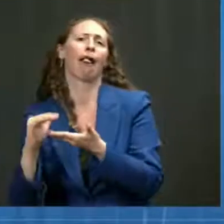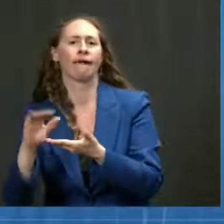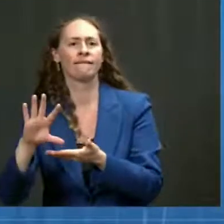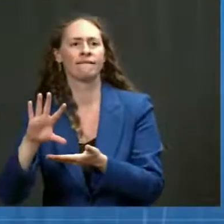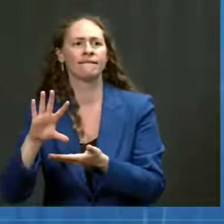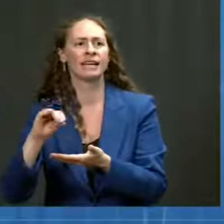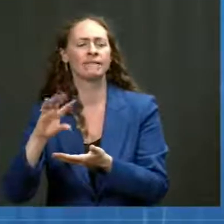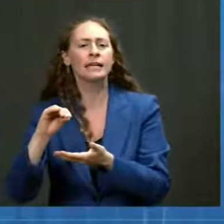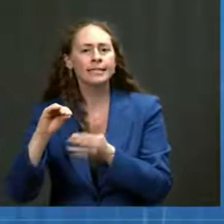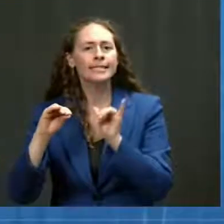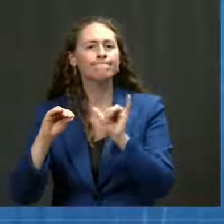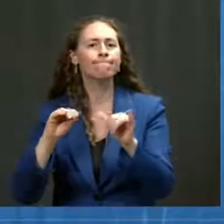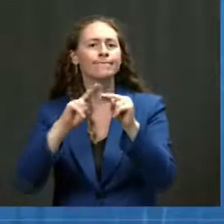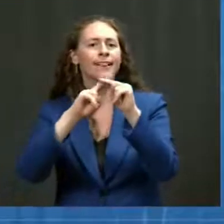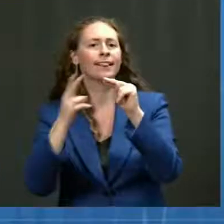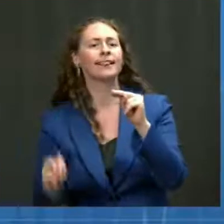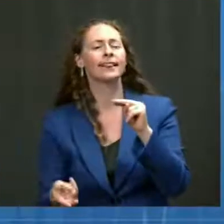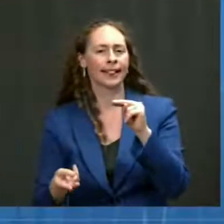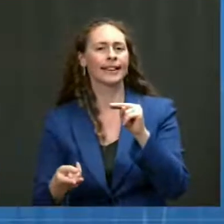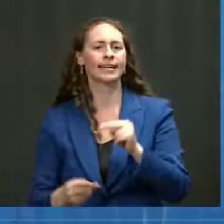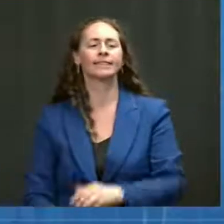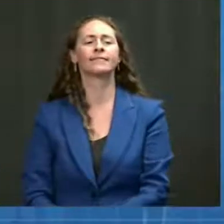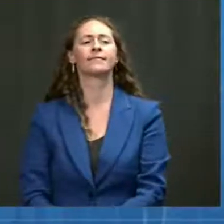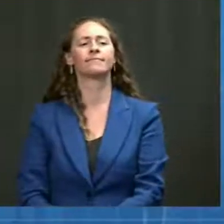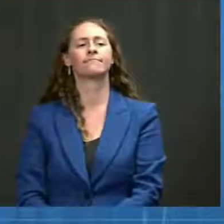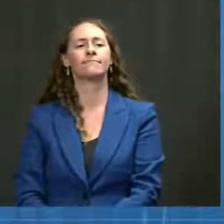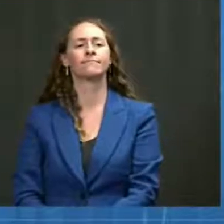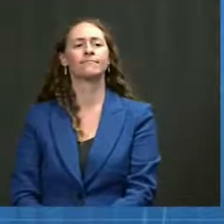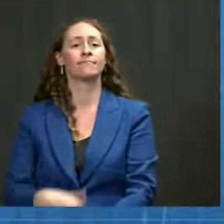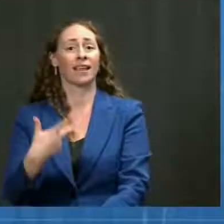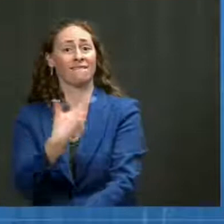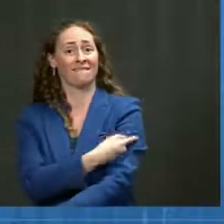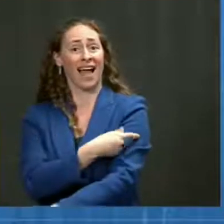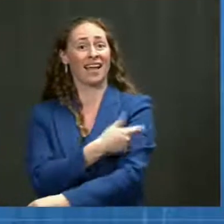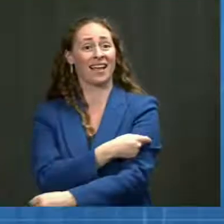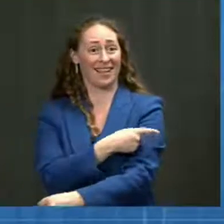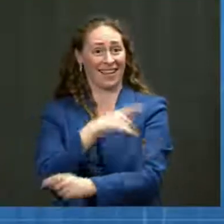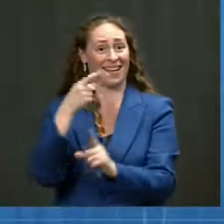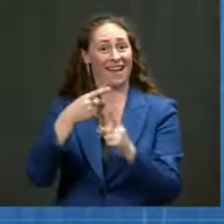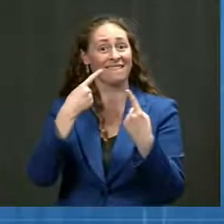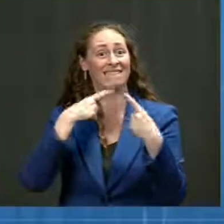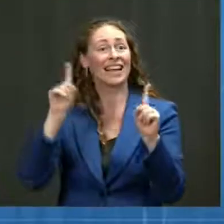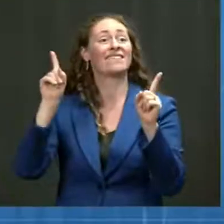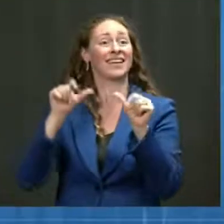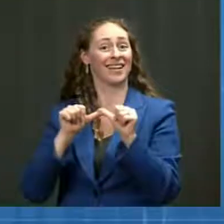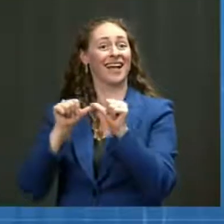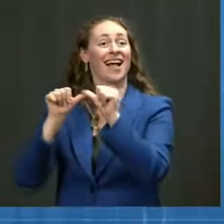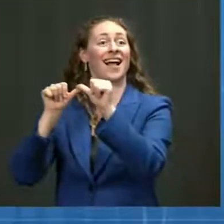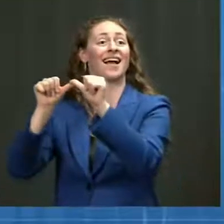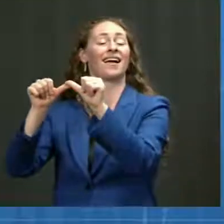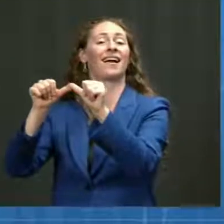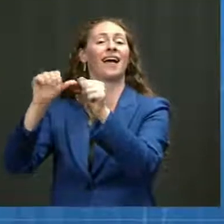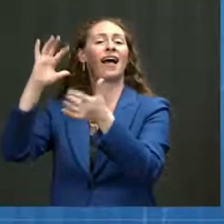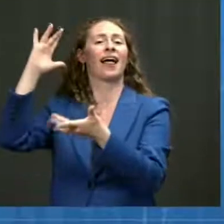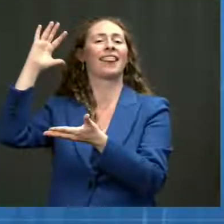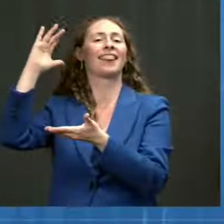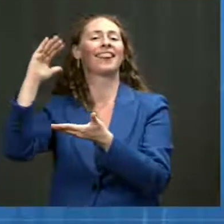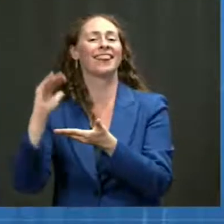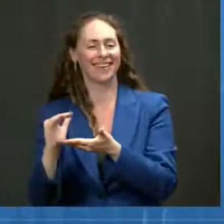AS RECENTLY AS AUGUST 1st 2021. THIS REPRESENTS A SUBSTANTIAL